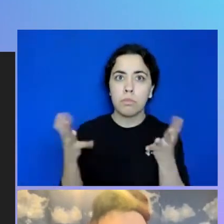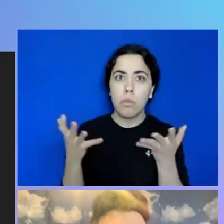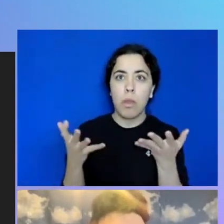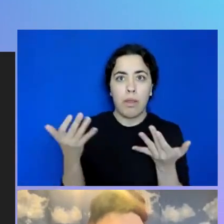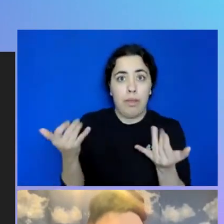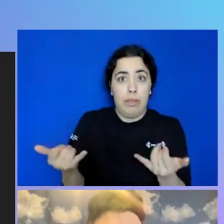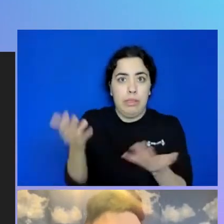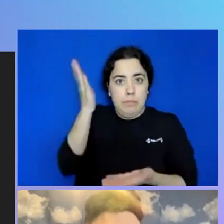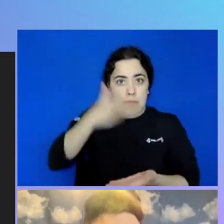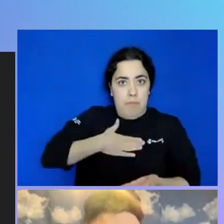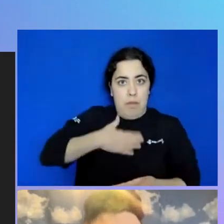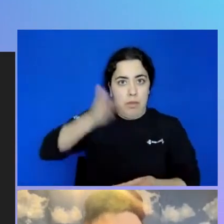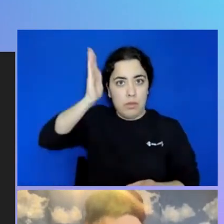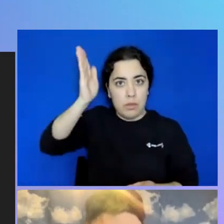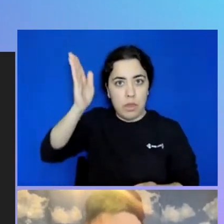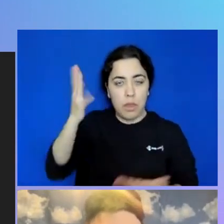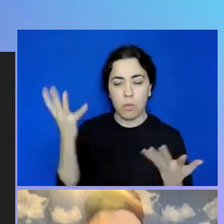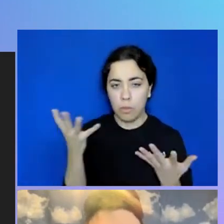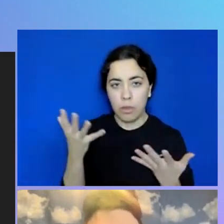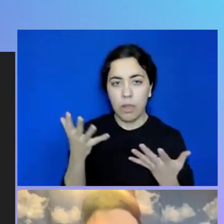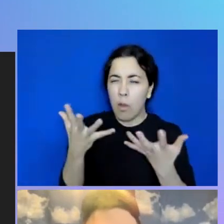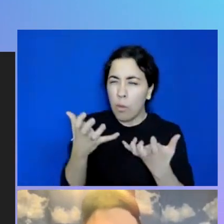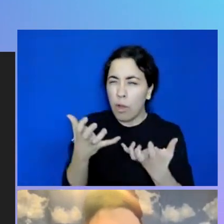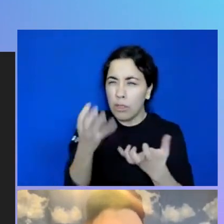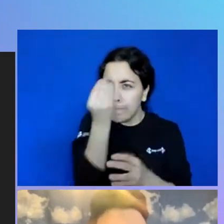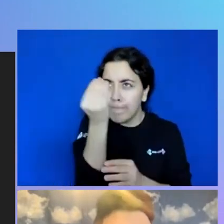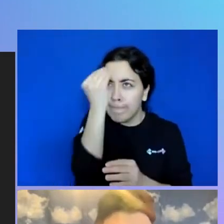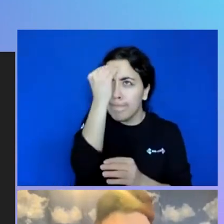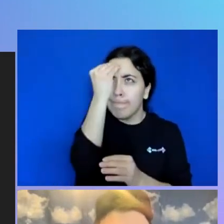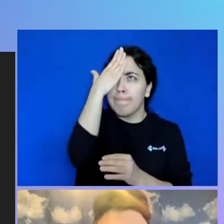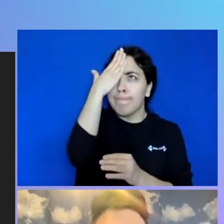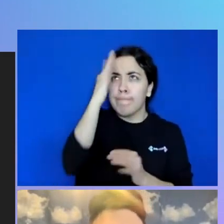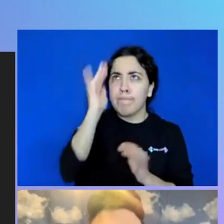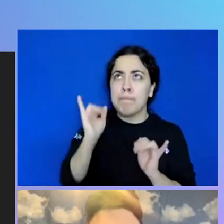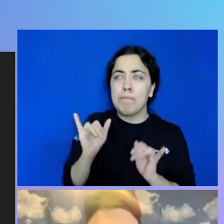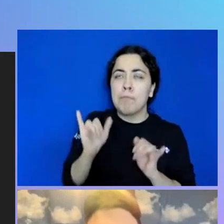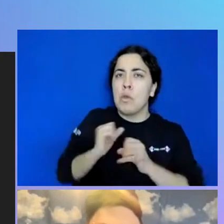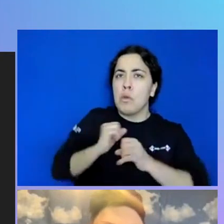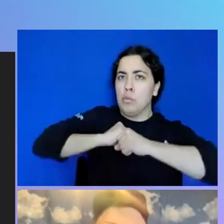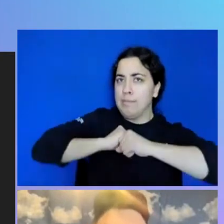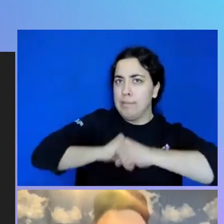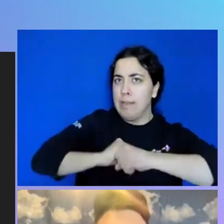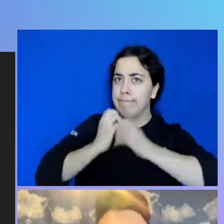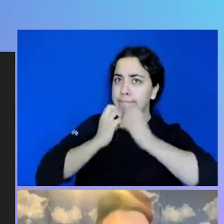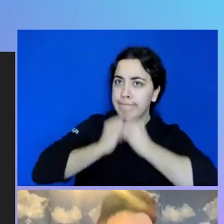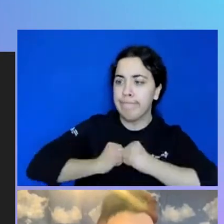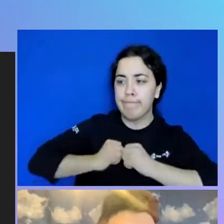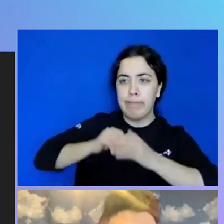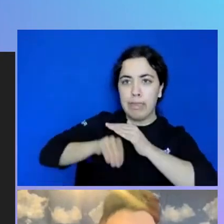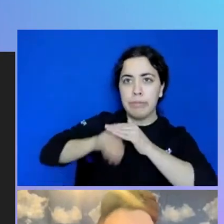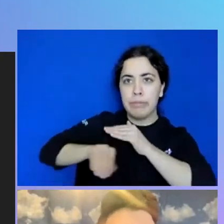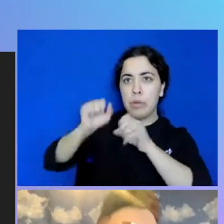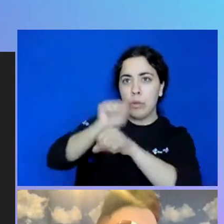protect accessibility, workers, energy. So if you're an individual contributor, don't treat accessibility like a